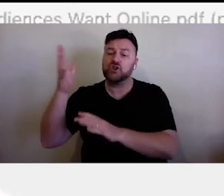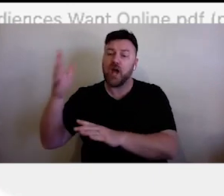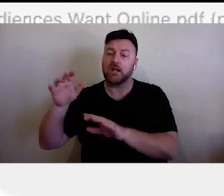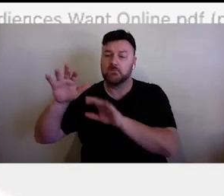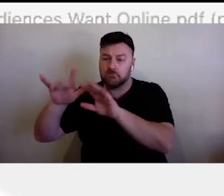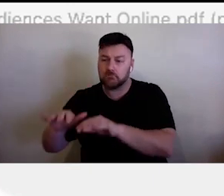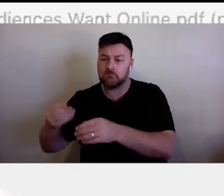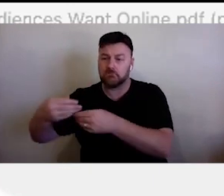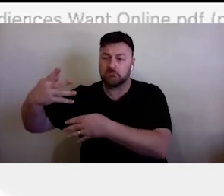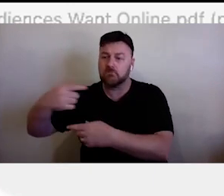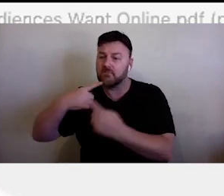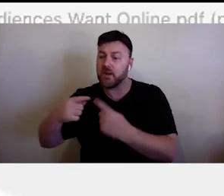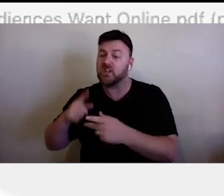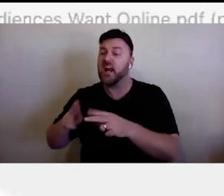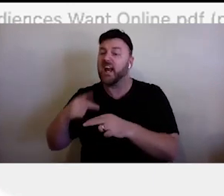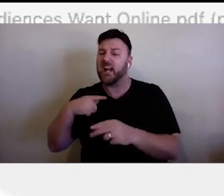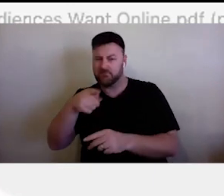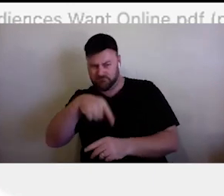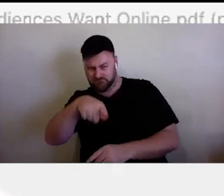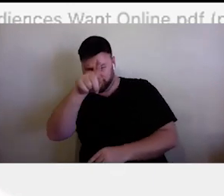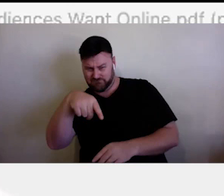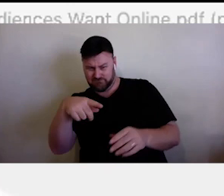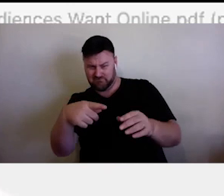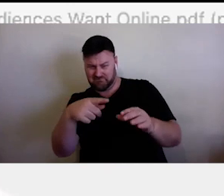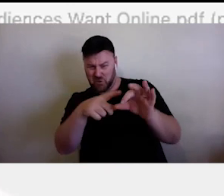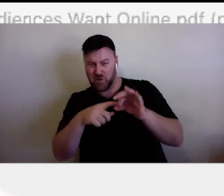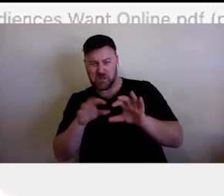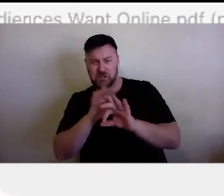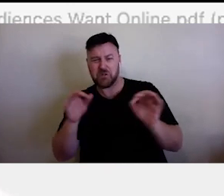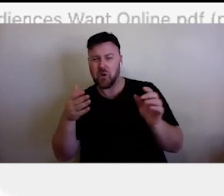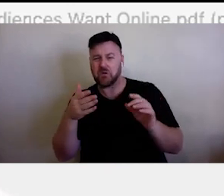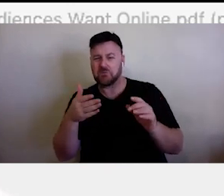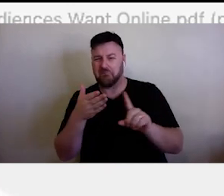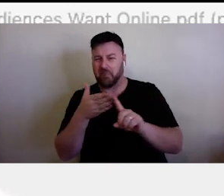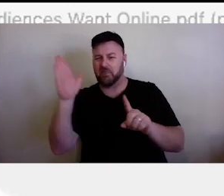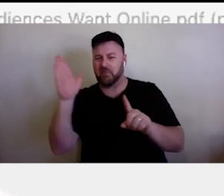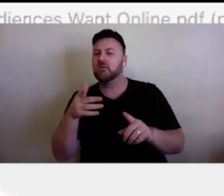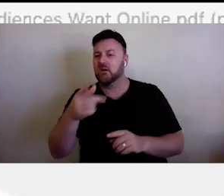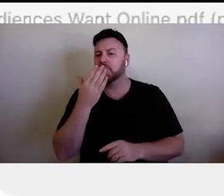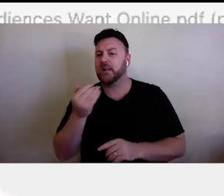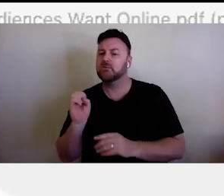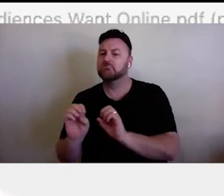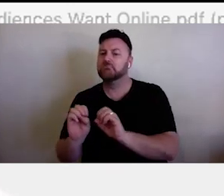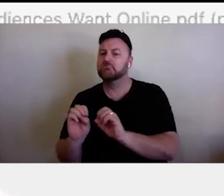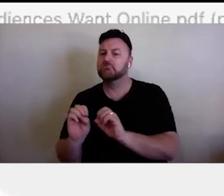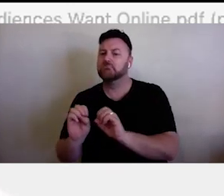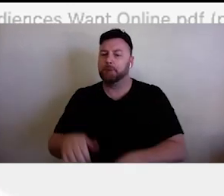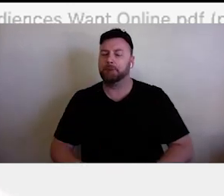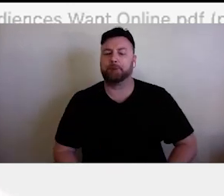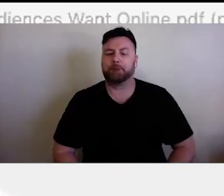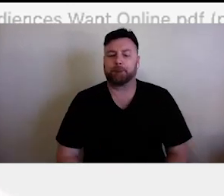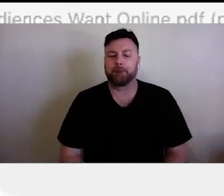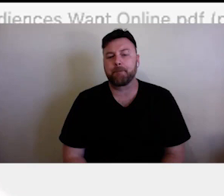another reason we'd love to hear it. So I think before we look at the